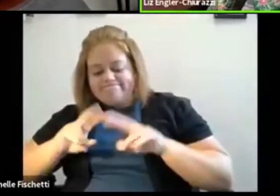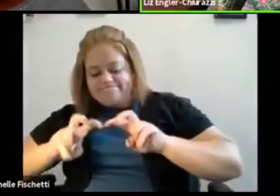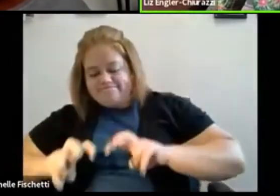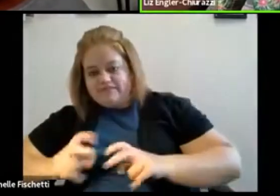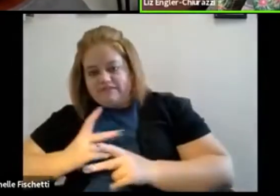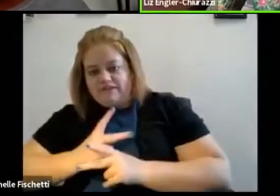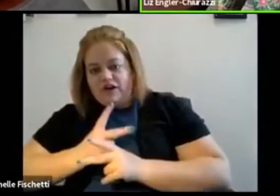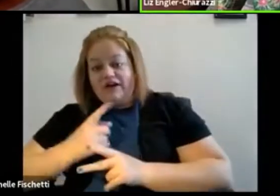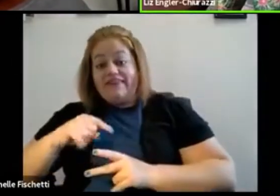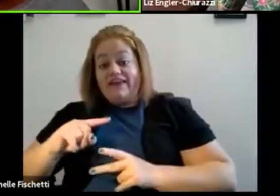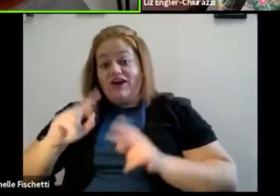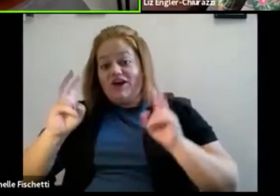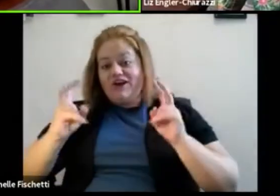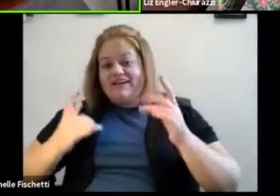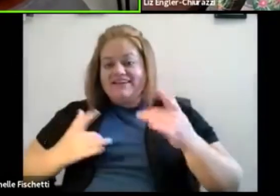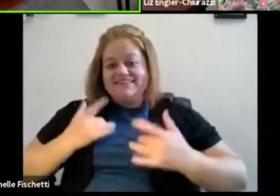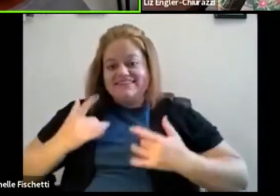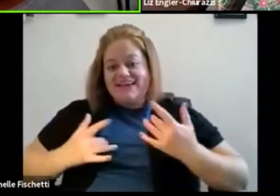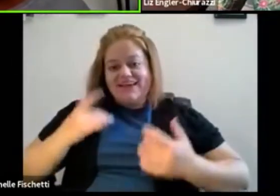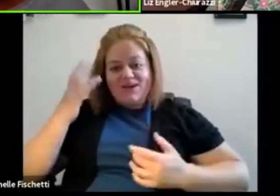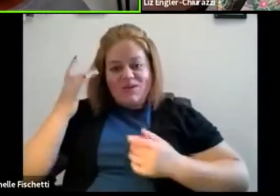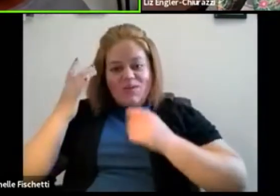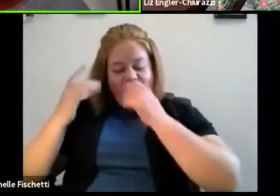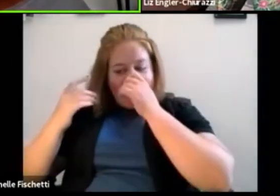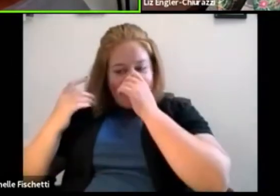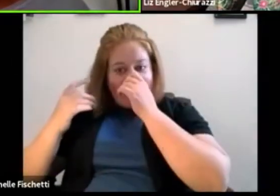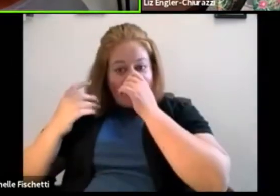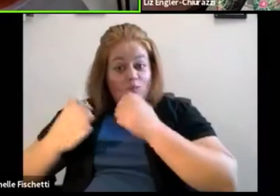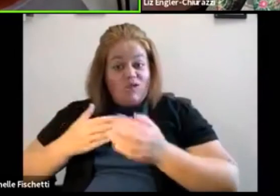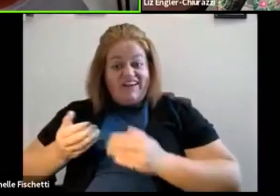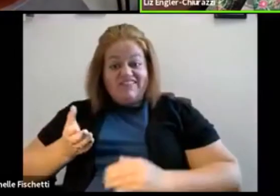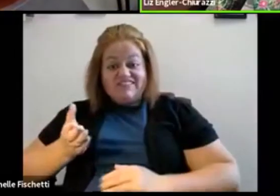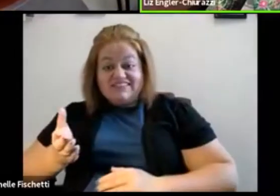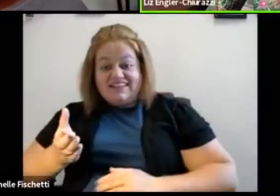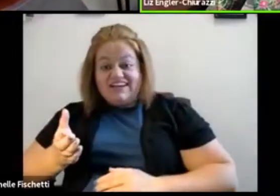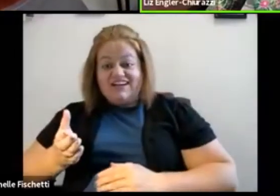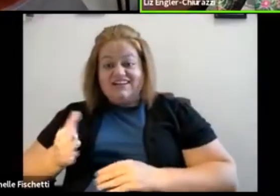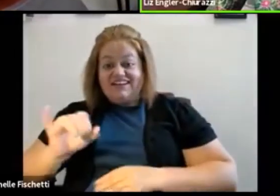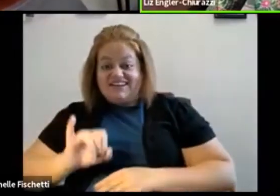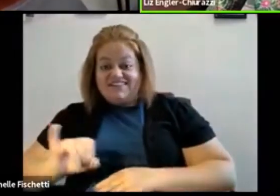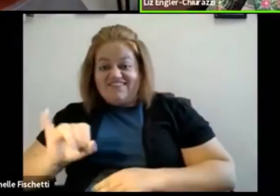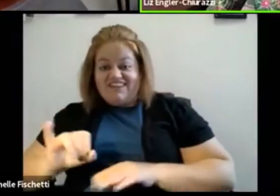because they pretty much gobble up whatever bacteria has infected cells and